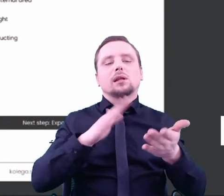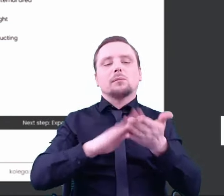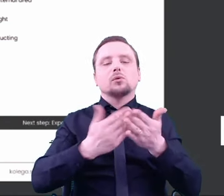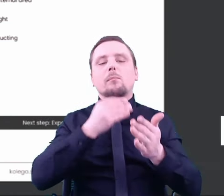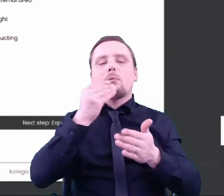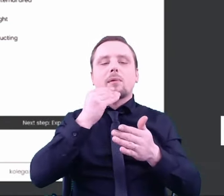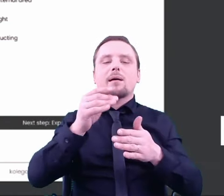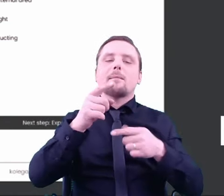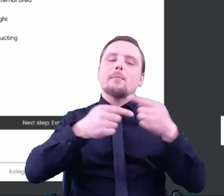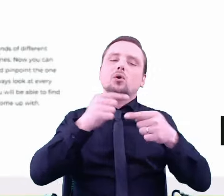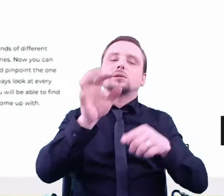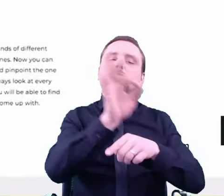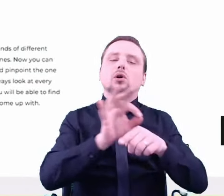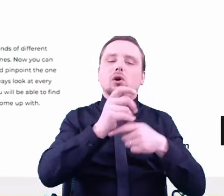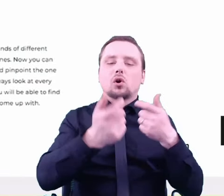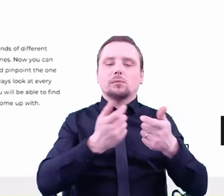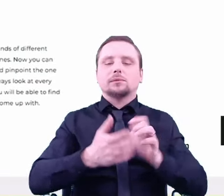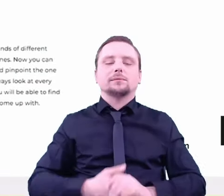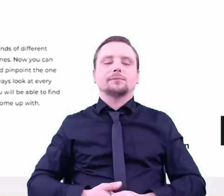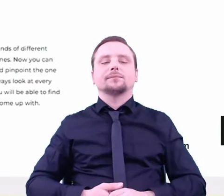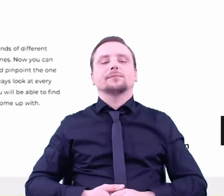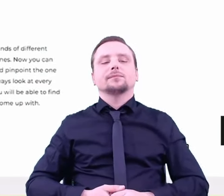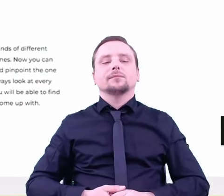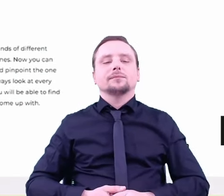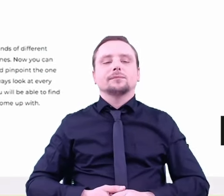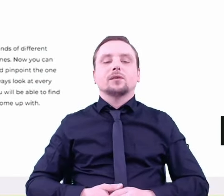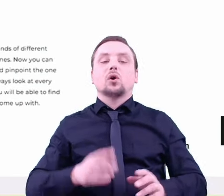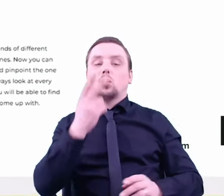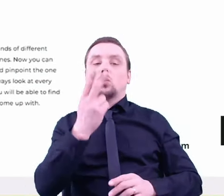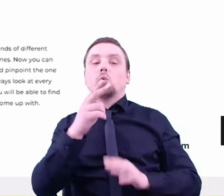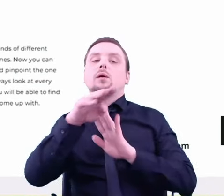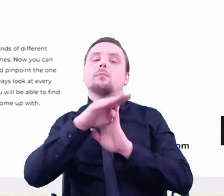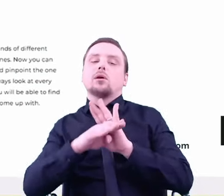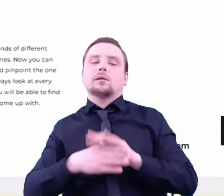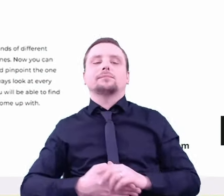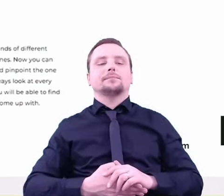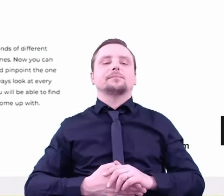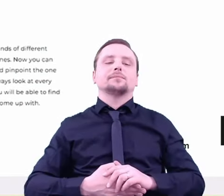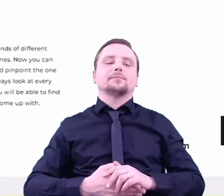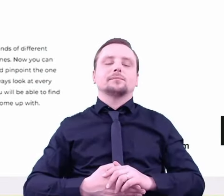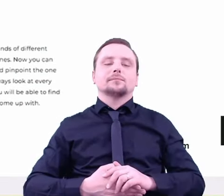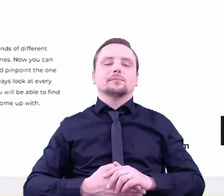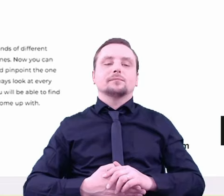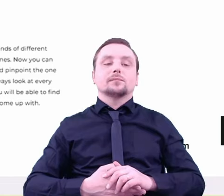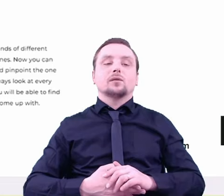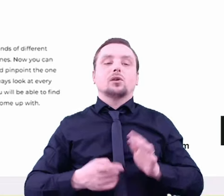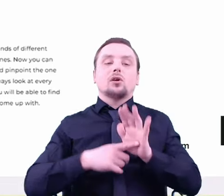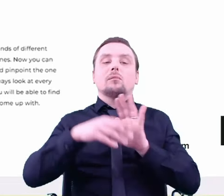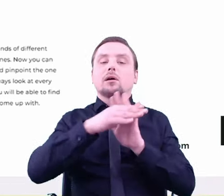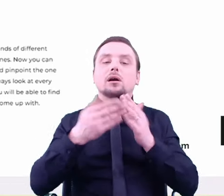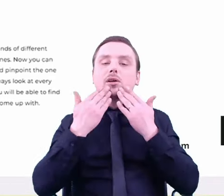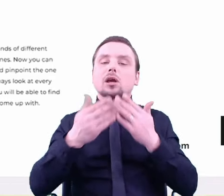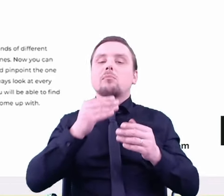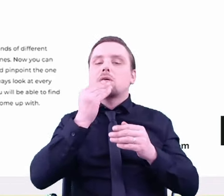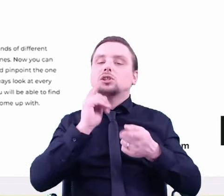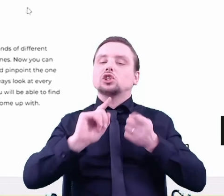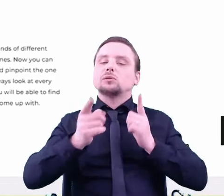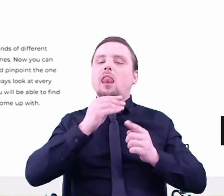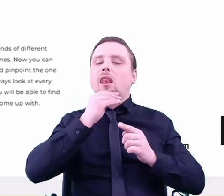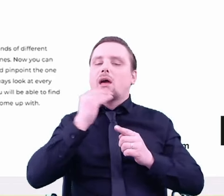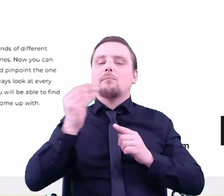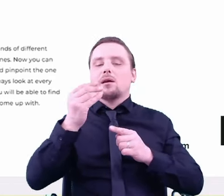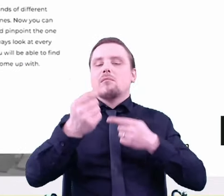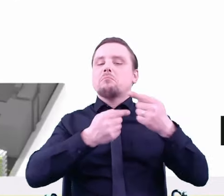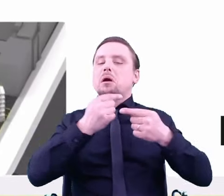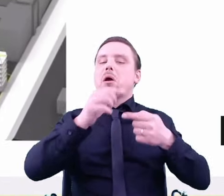The second program aims to optimize the hotel design process